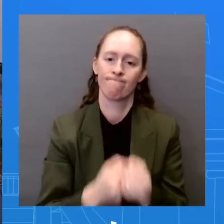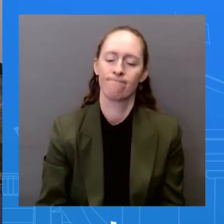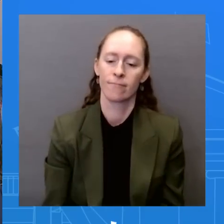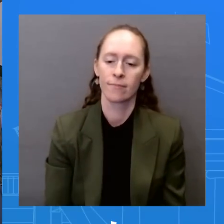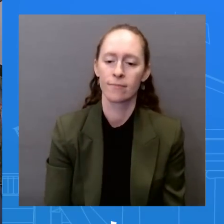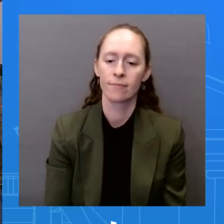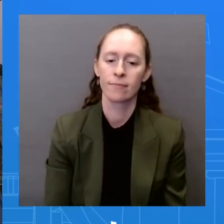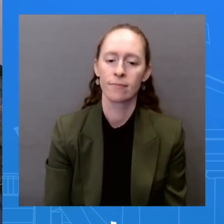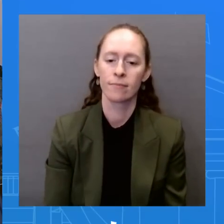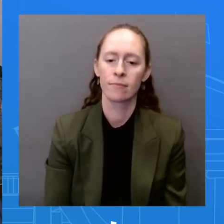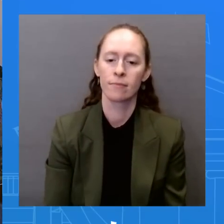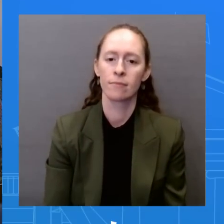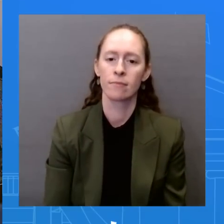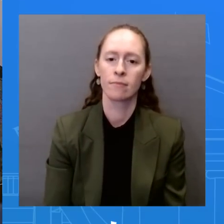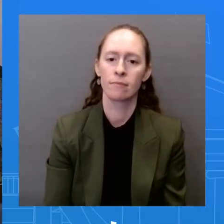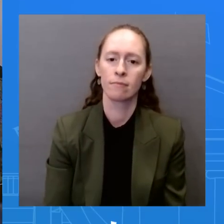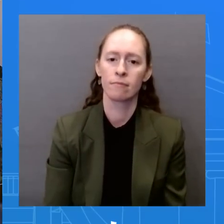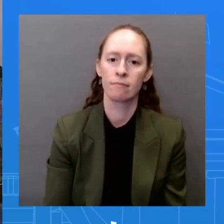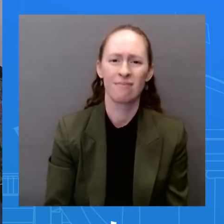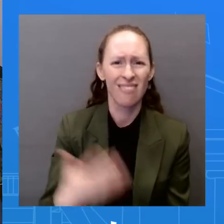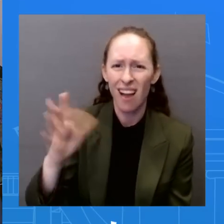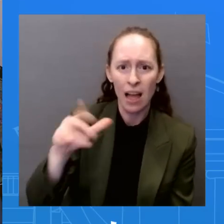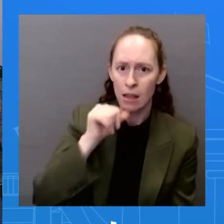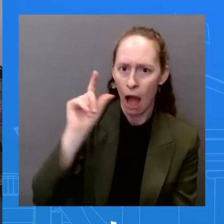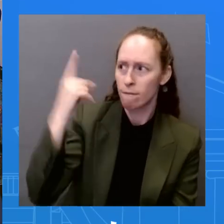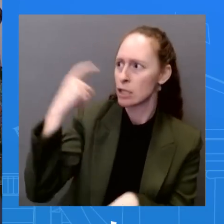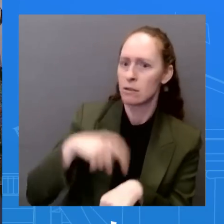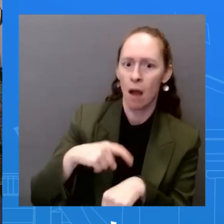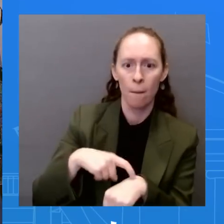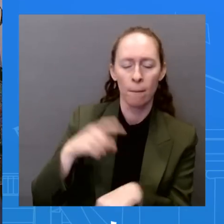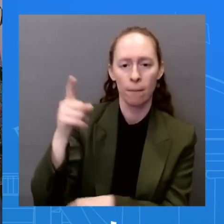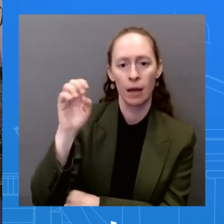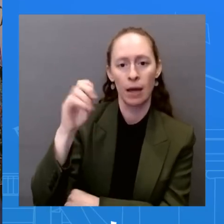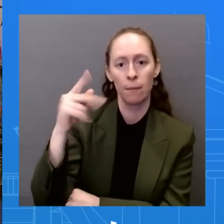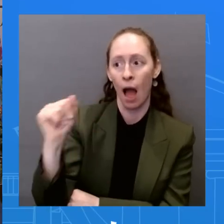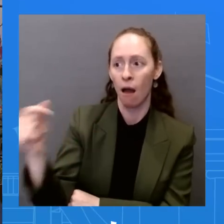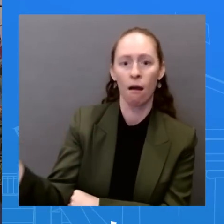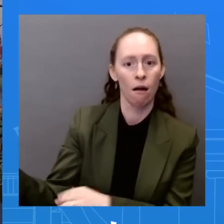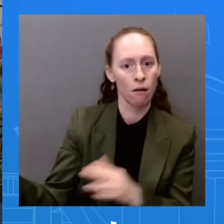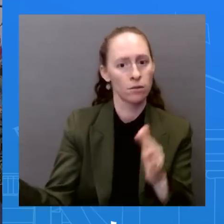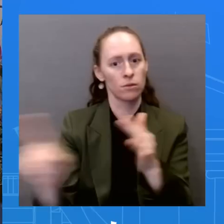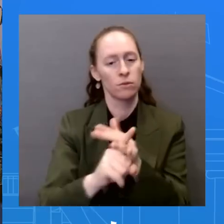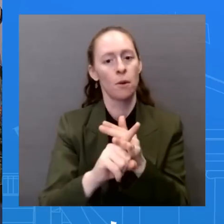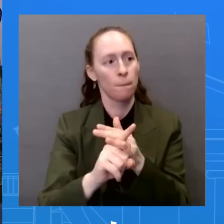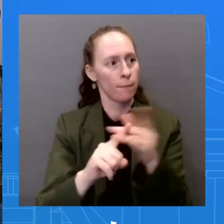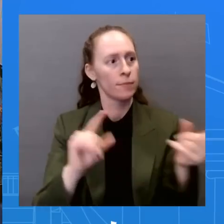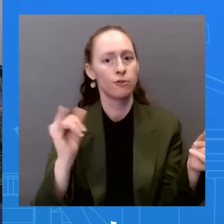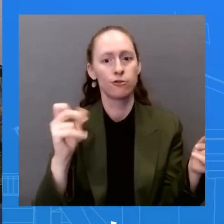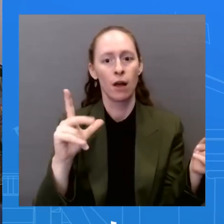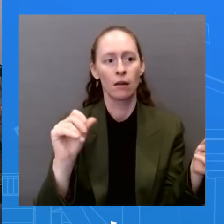The Press: -- to talk about this problem. Ms. Jean-Pierre: Yeah. Absolutely. The Press: He went last -- he went -- he went last year. Why has the President decided --